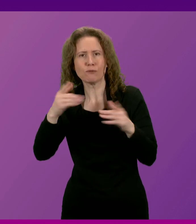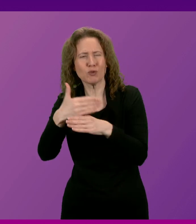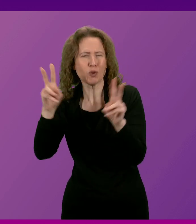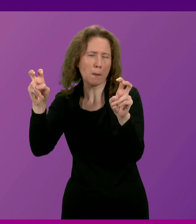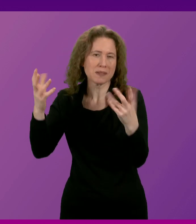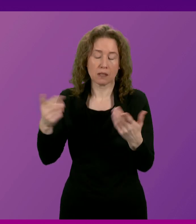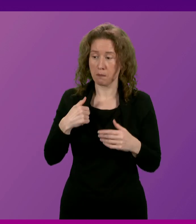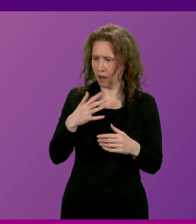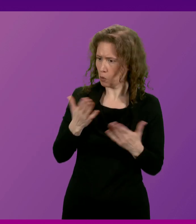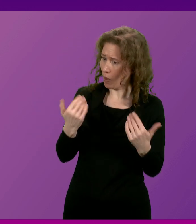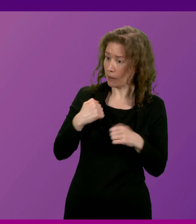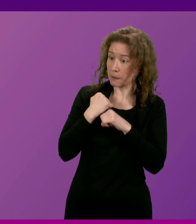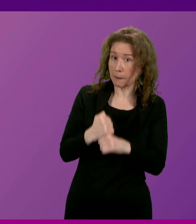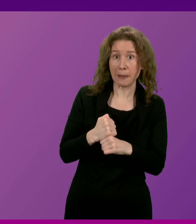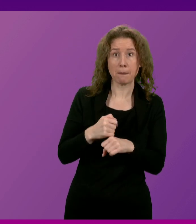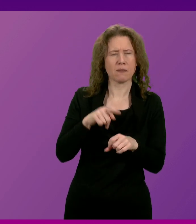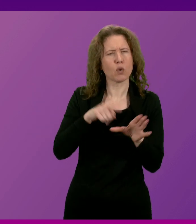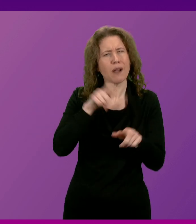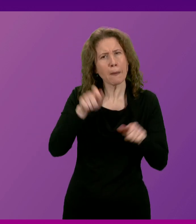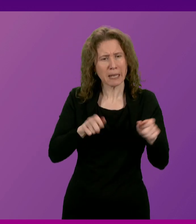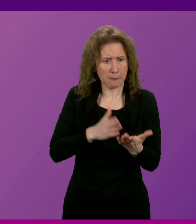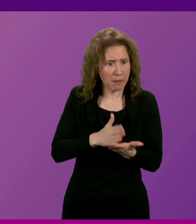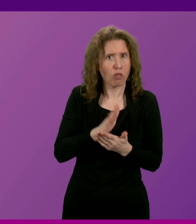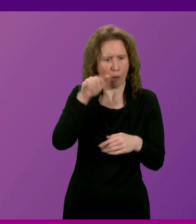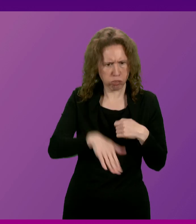from the young people who have weathered the challenges of the past few years by remaining